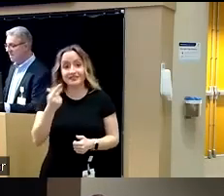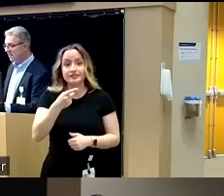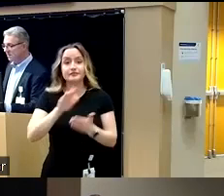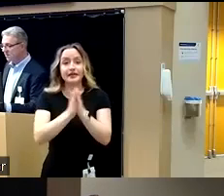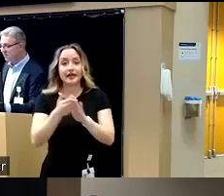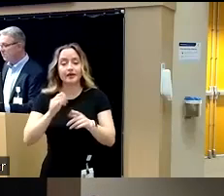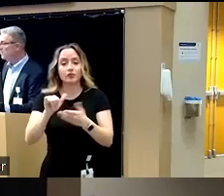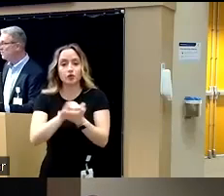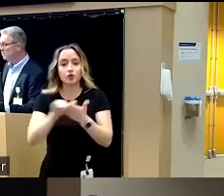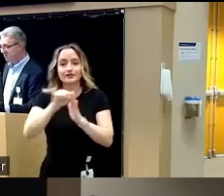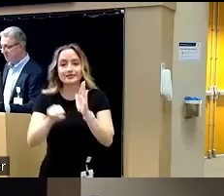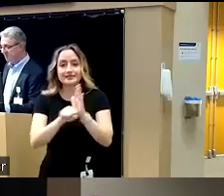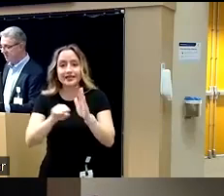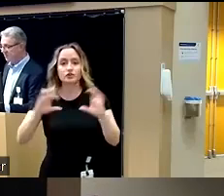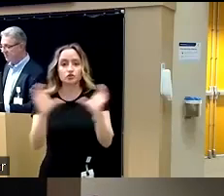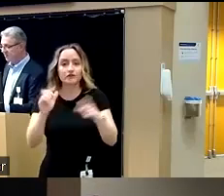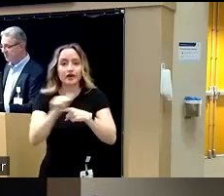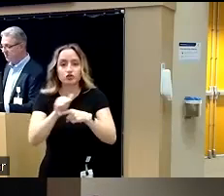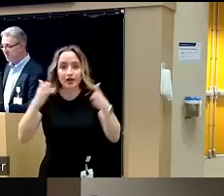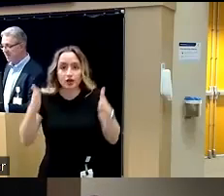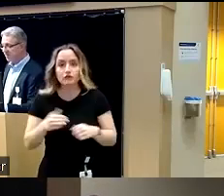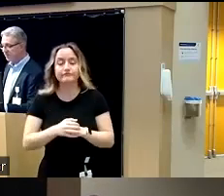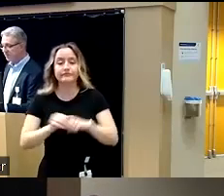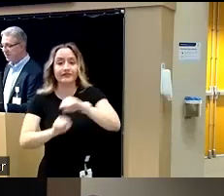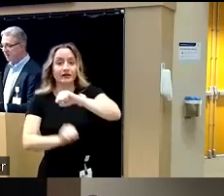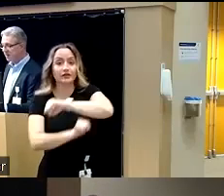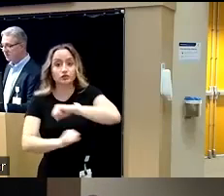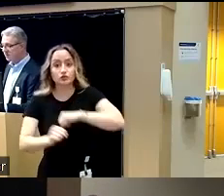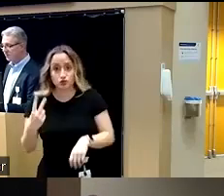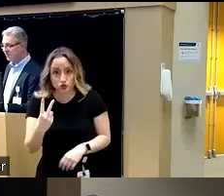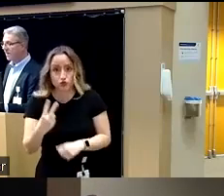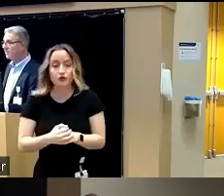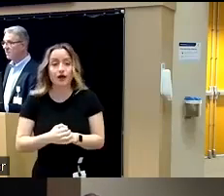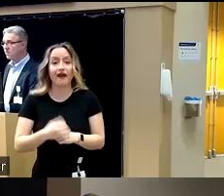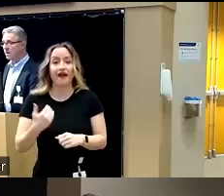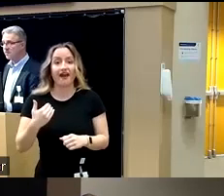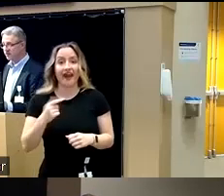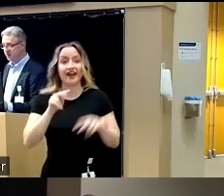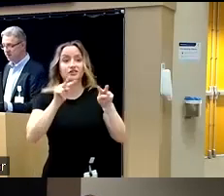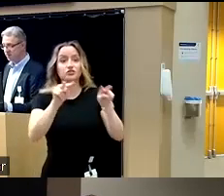in clinical supervision foundations II and has trained hundreds of Supervisors across our state